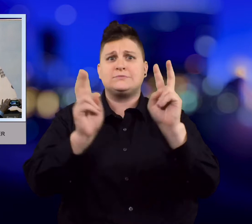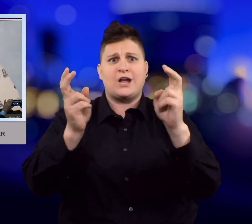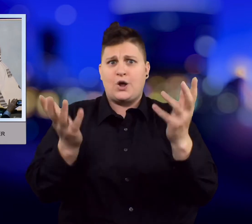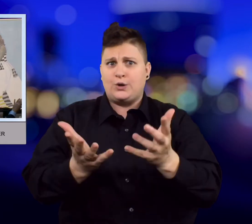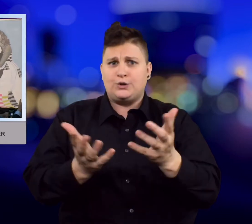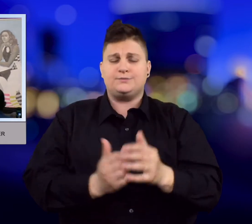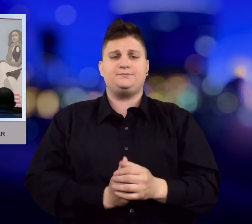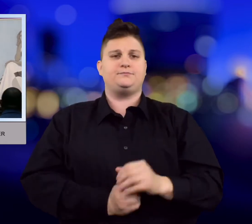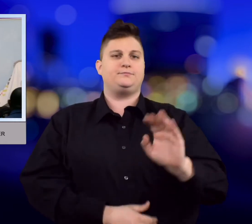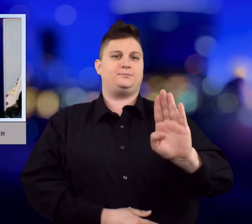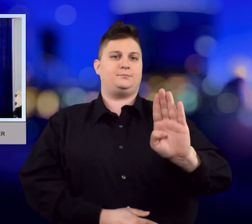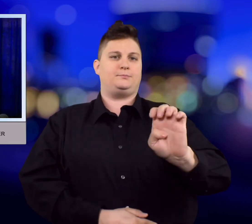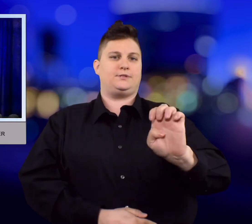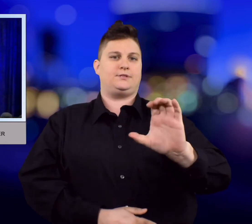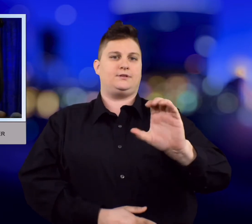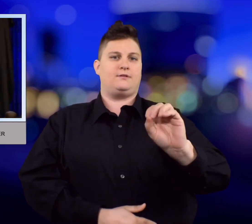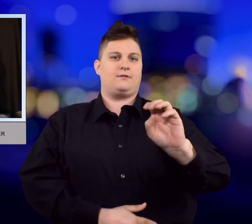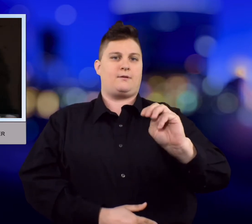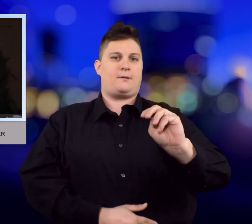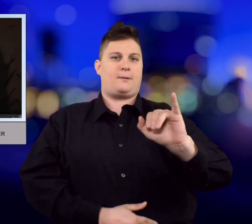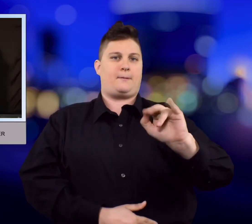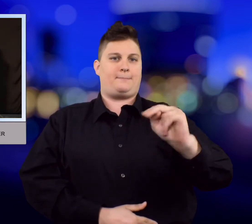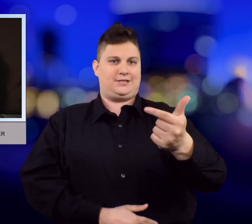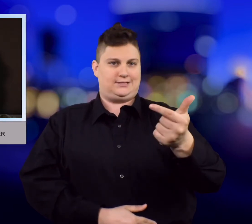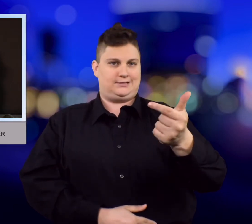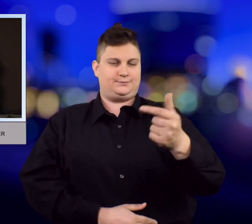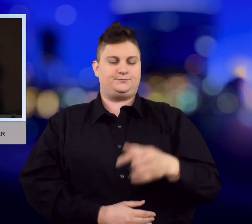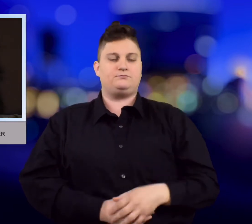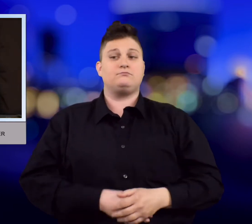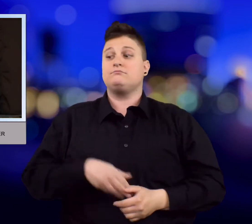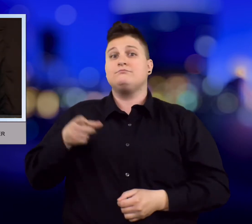It will be titled "Becoming: The Memoir" by Michelle Obama.